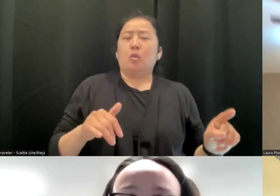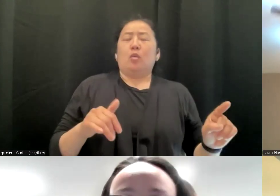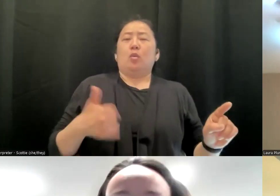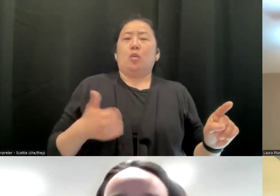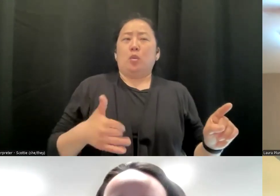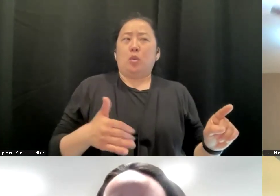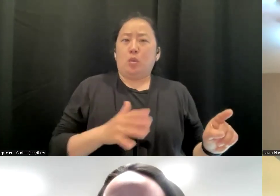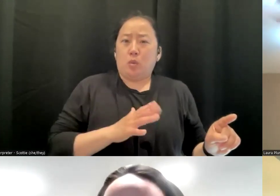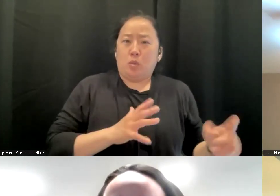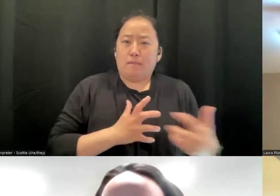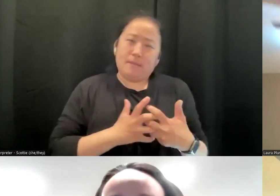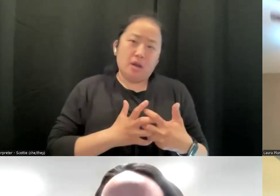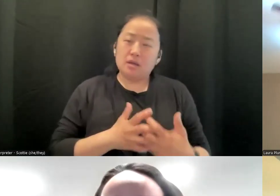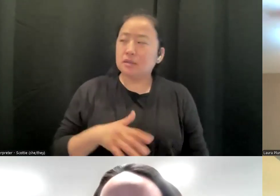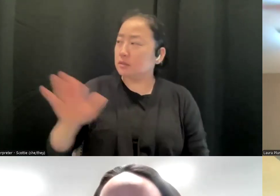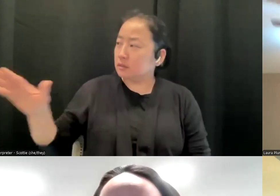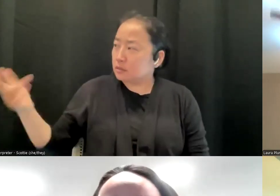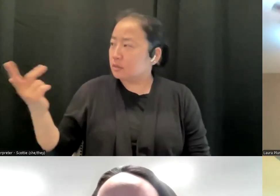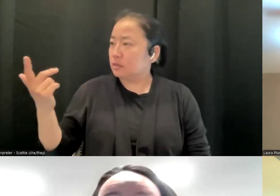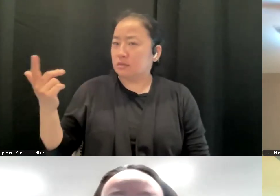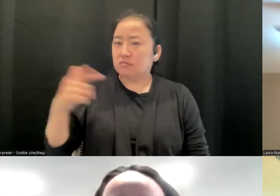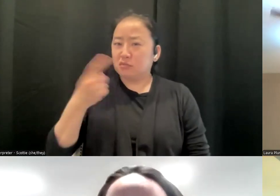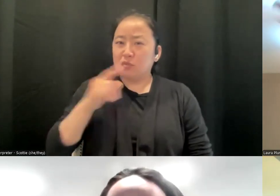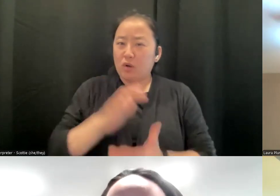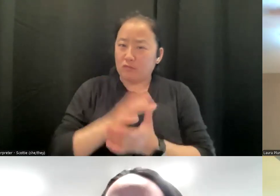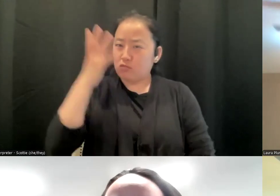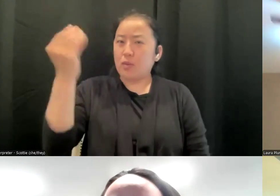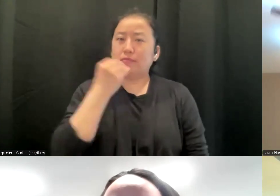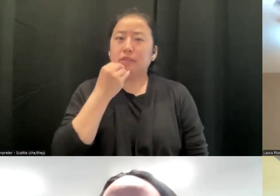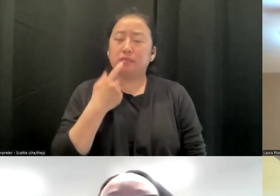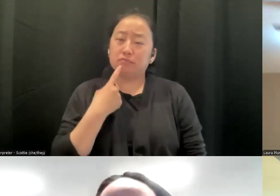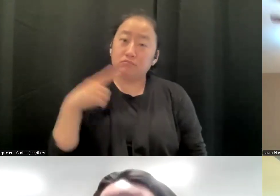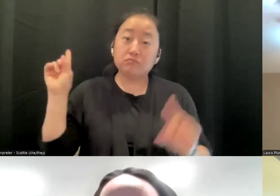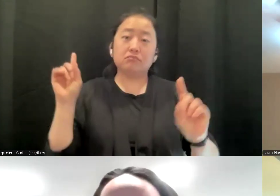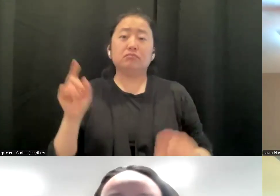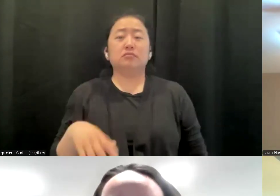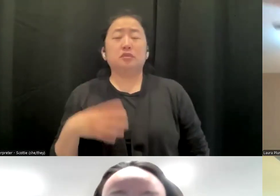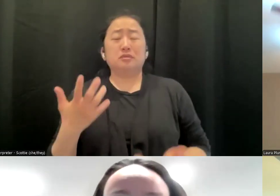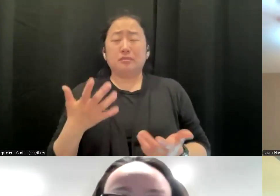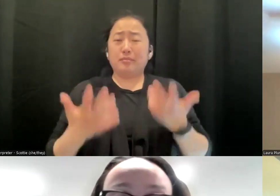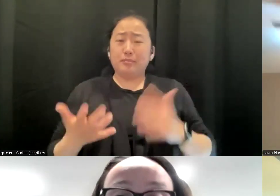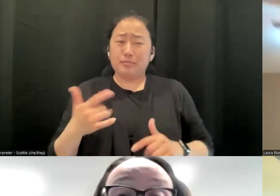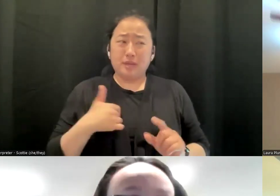might not be a traditional fun piece of assistive technology but might help get there in the end.